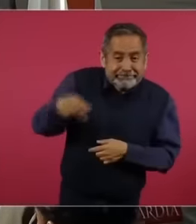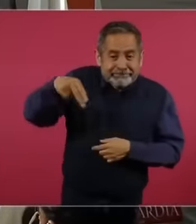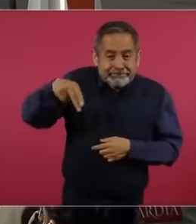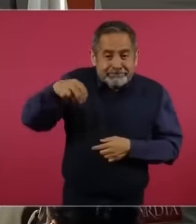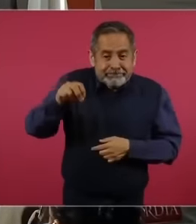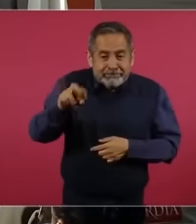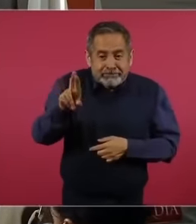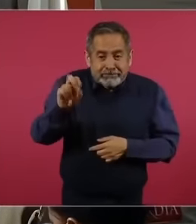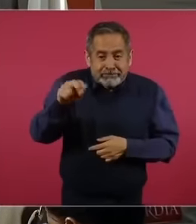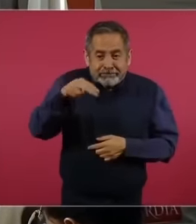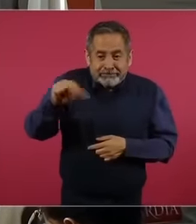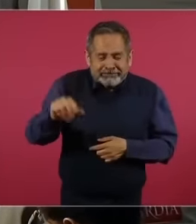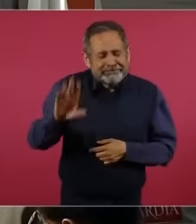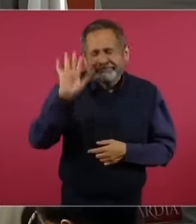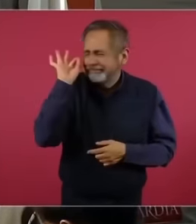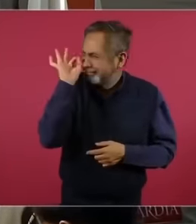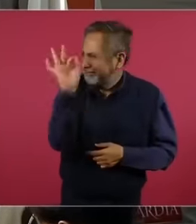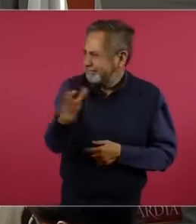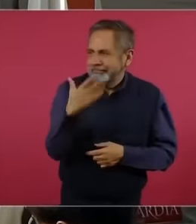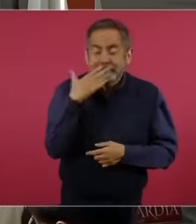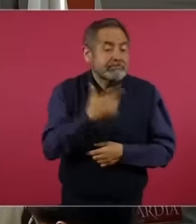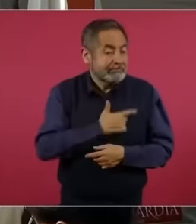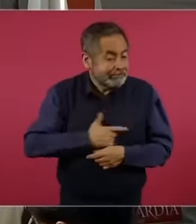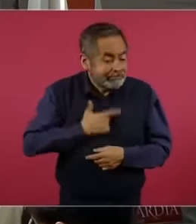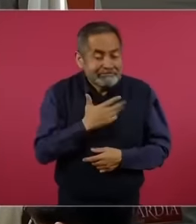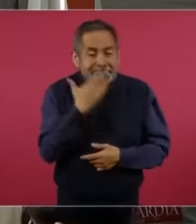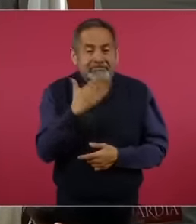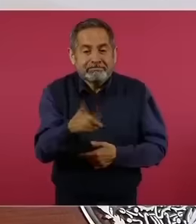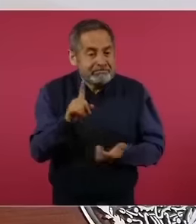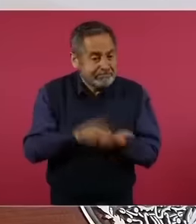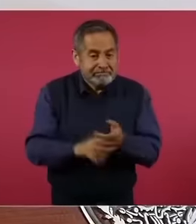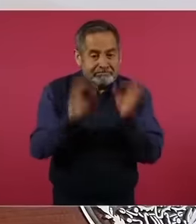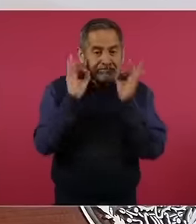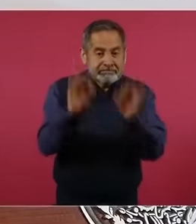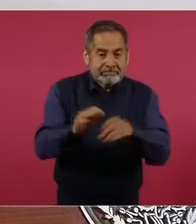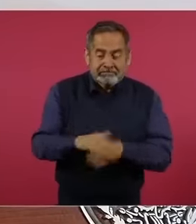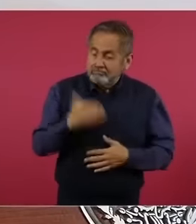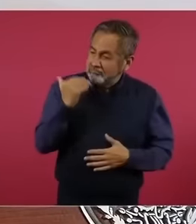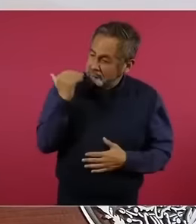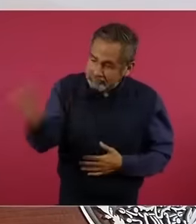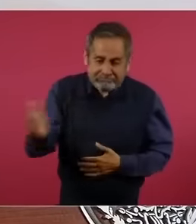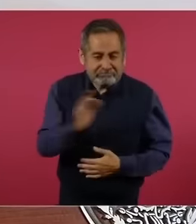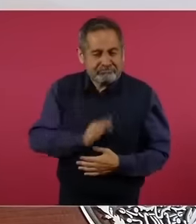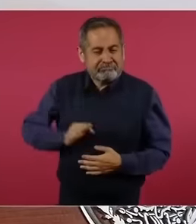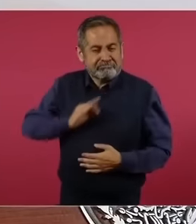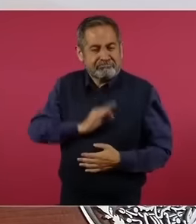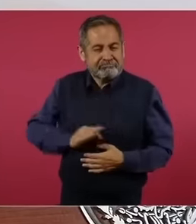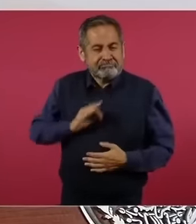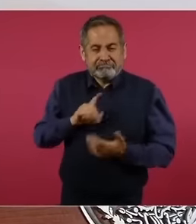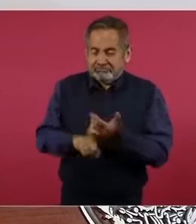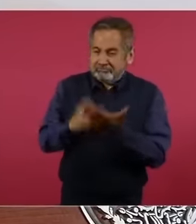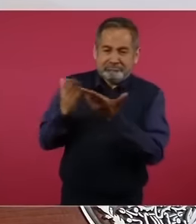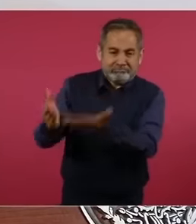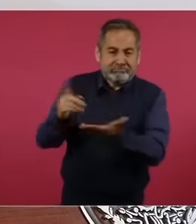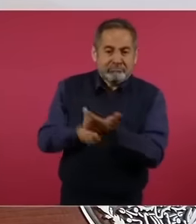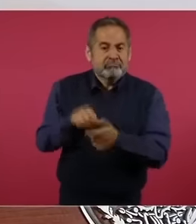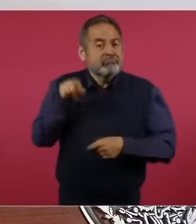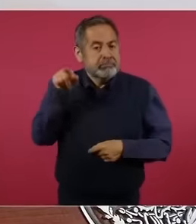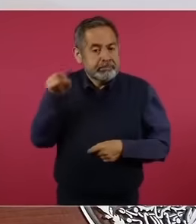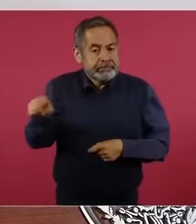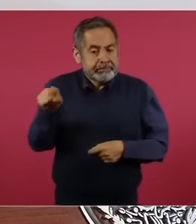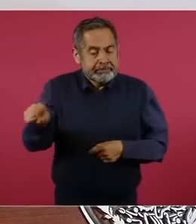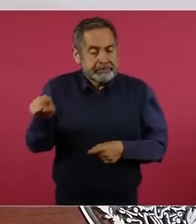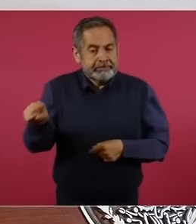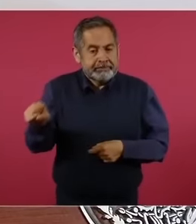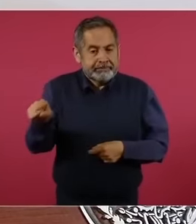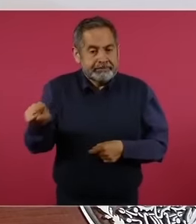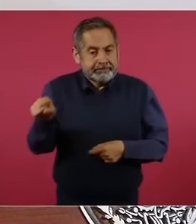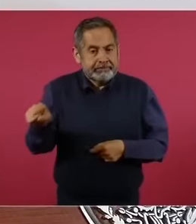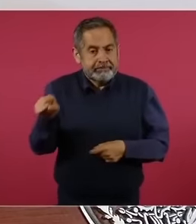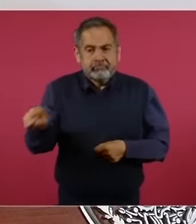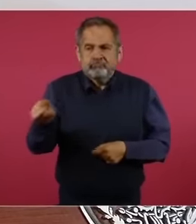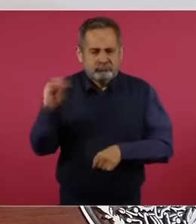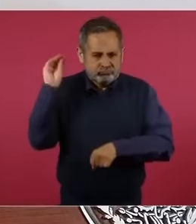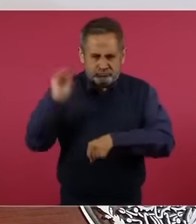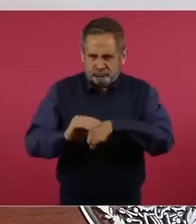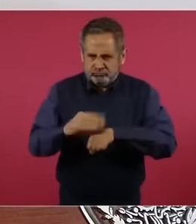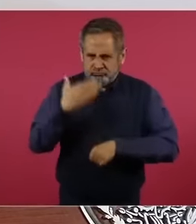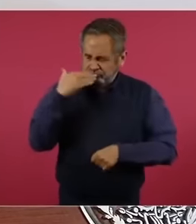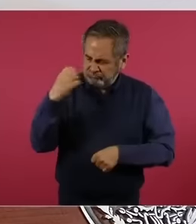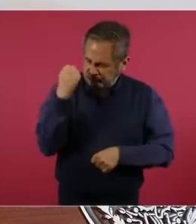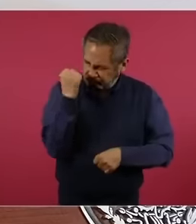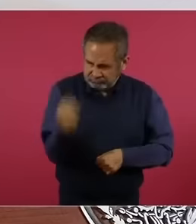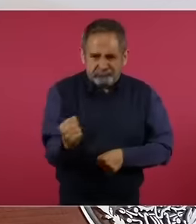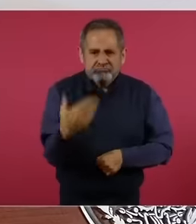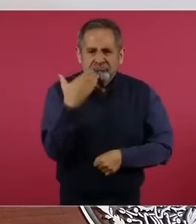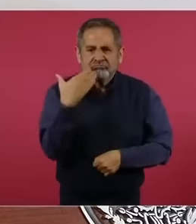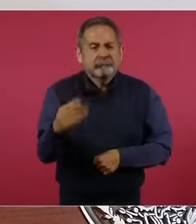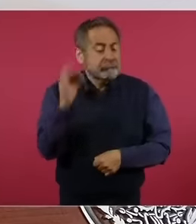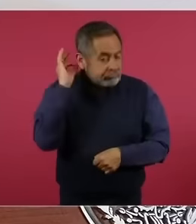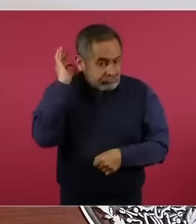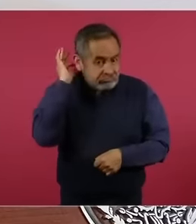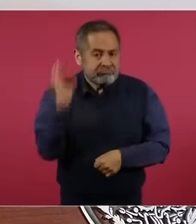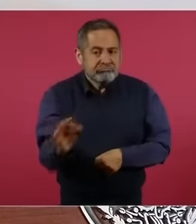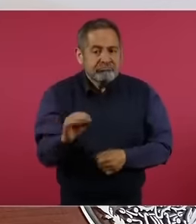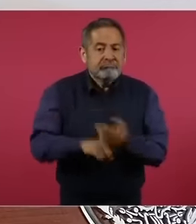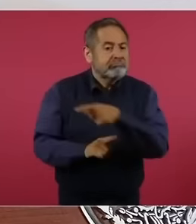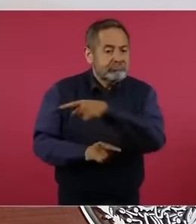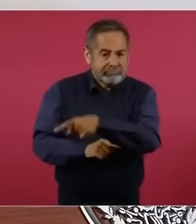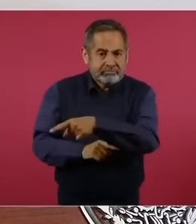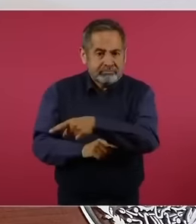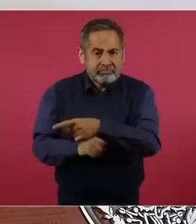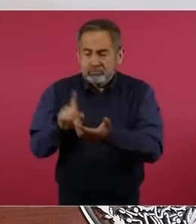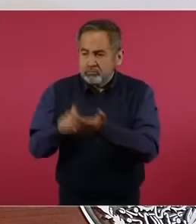this gives me What a pleasure He gives me and I congratulate him because he has acted with a lot of respect